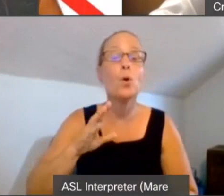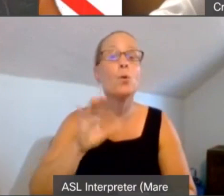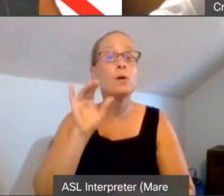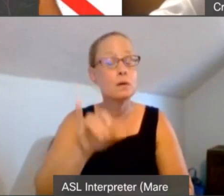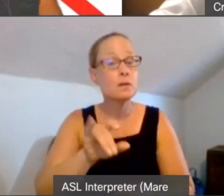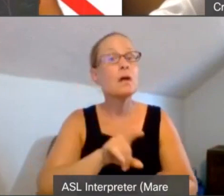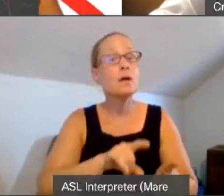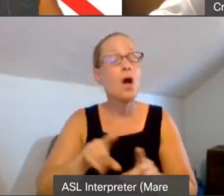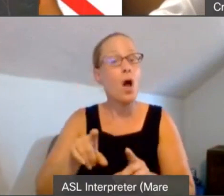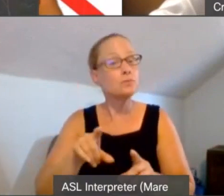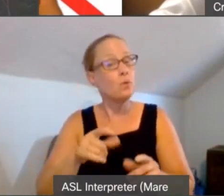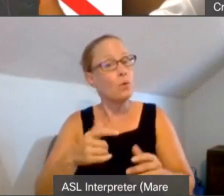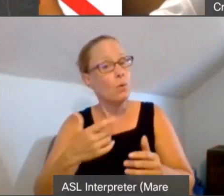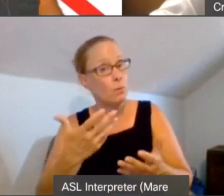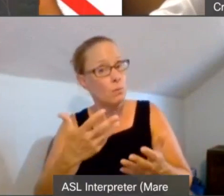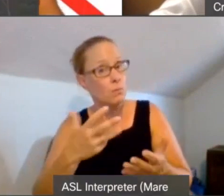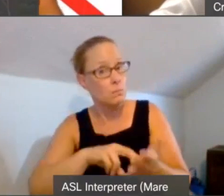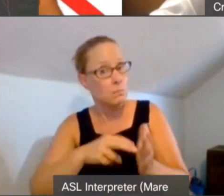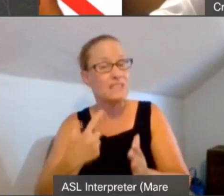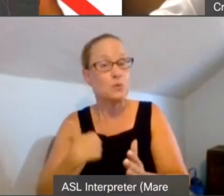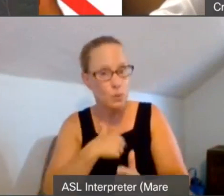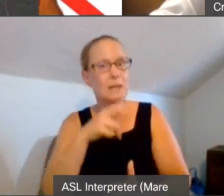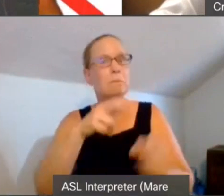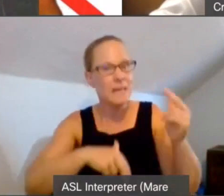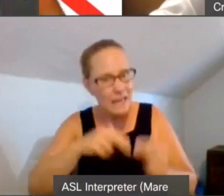a personal connection with the individual, right?